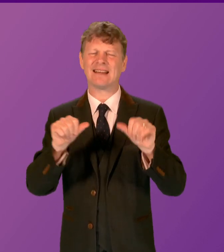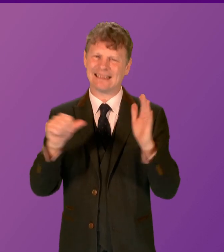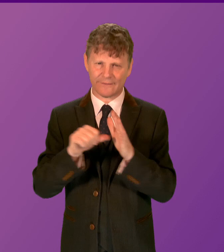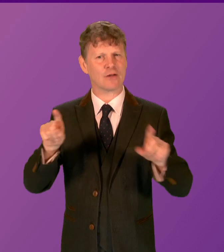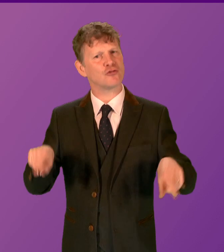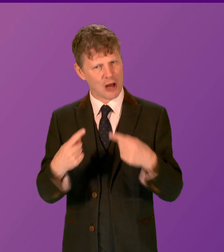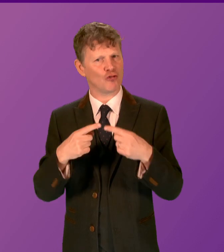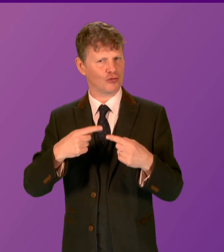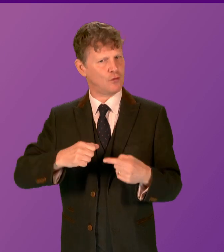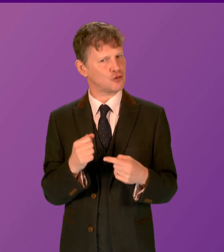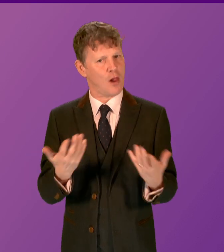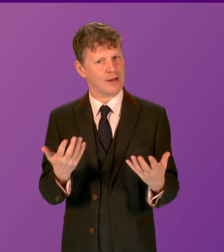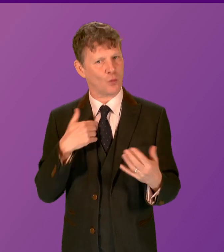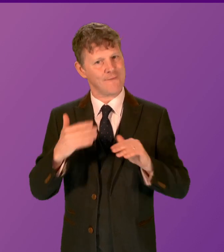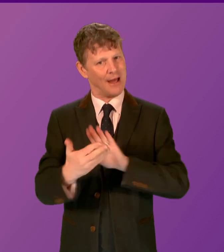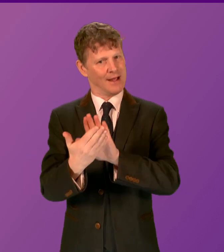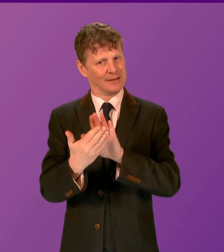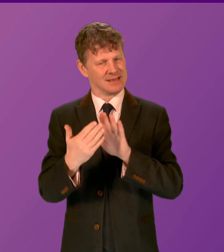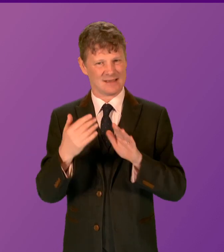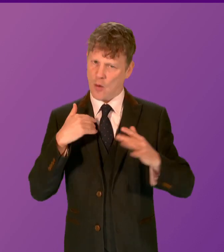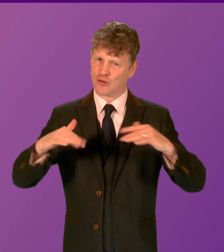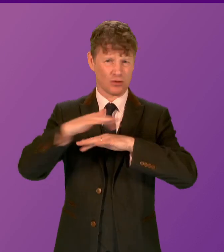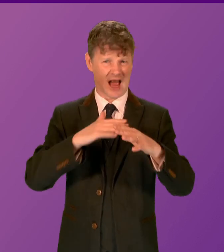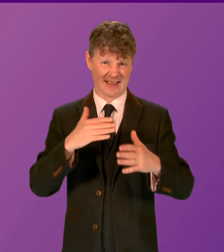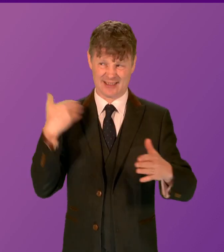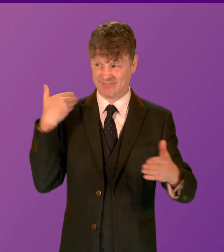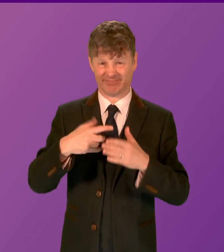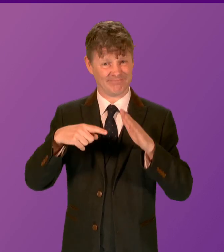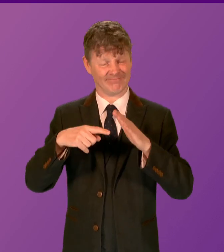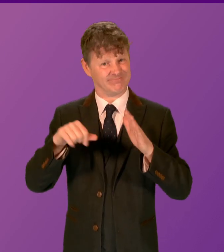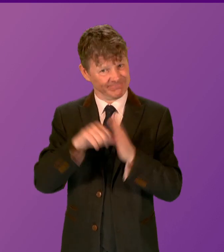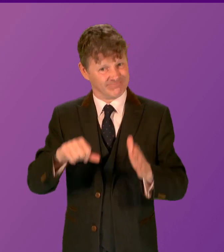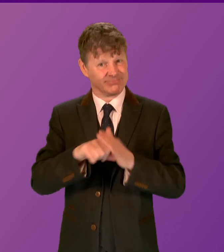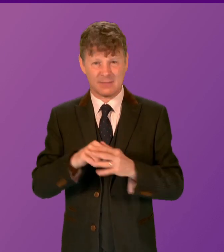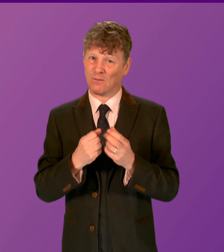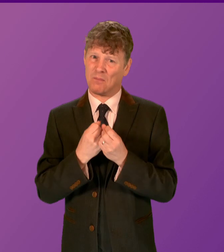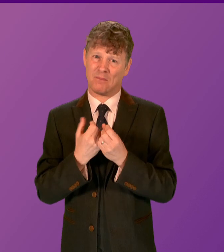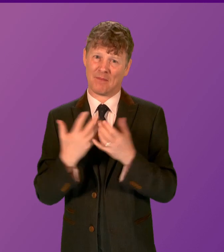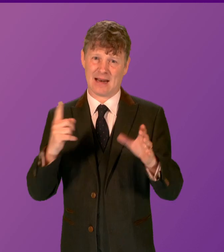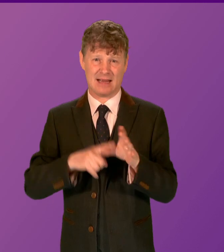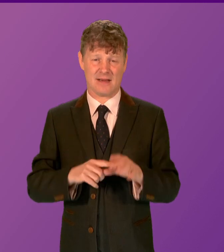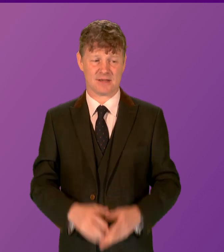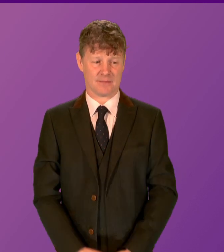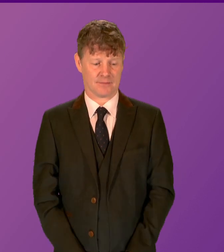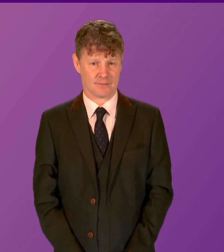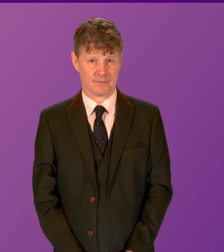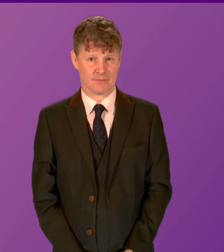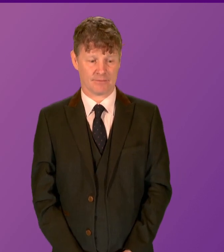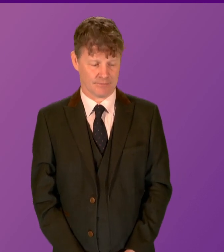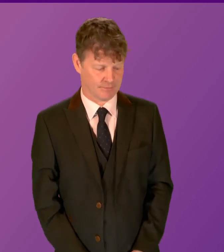It is an issue that has plagued our society not just for years but for decades.